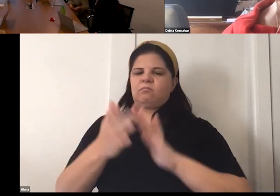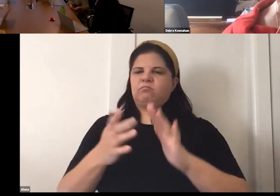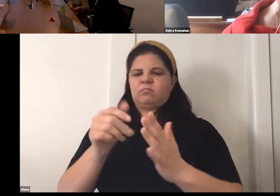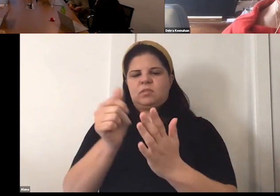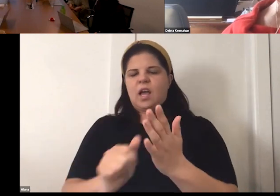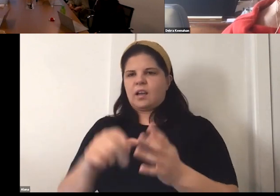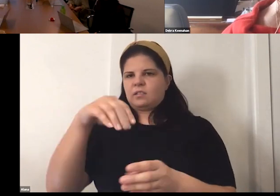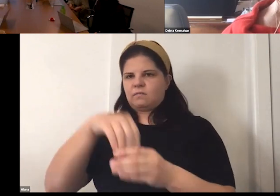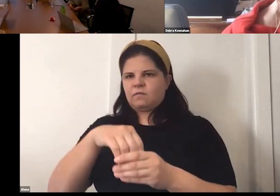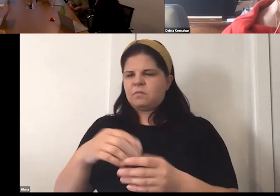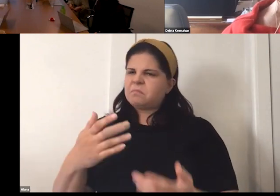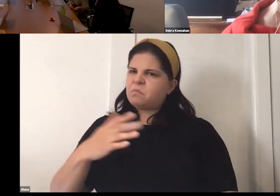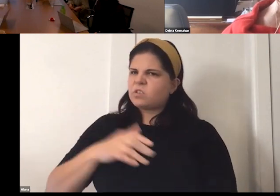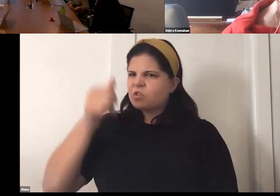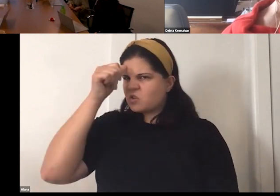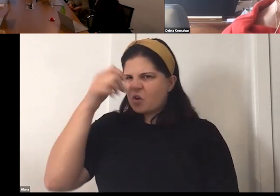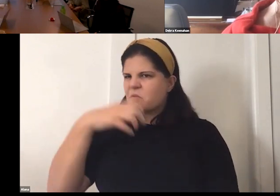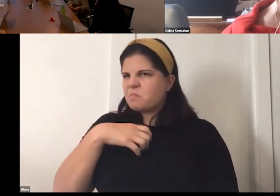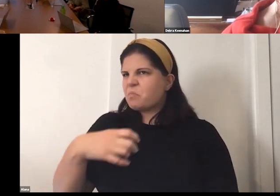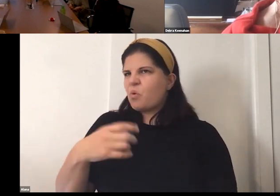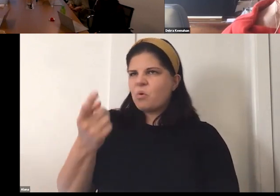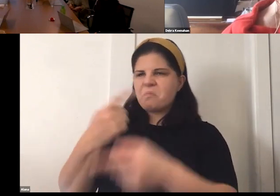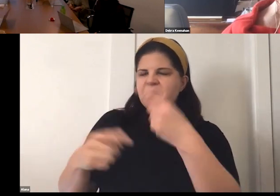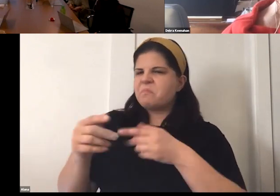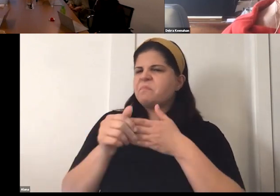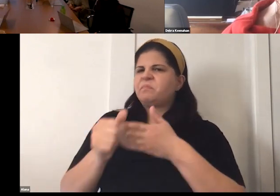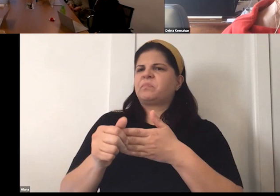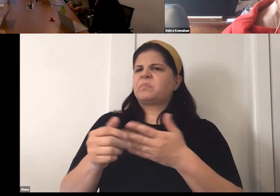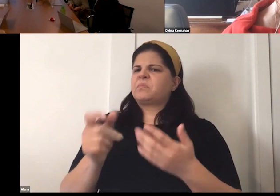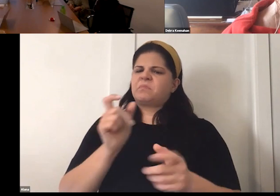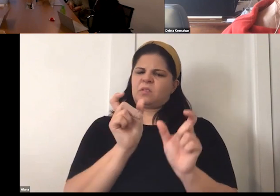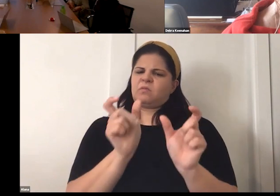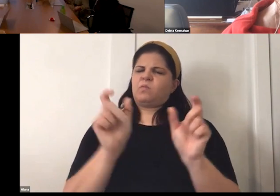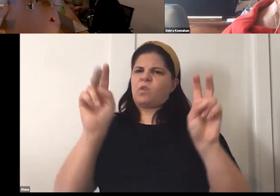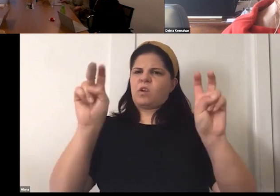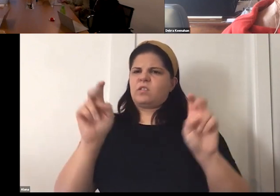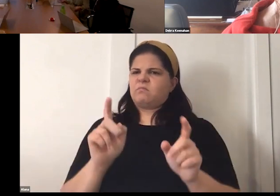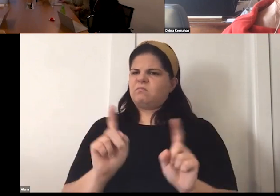I would appreciate further guidance on what is meant by those terms and any limitations